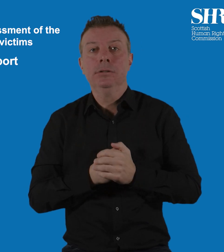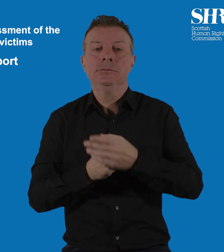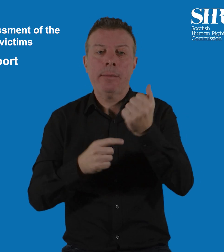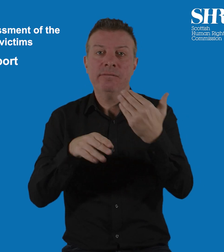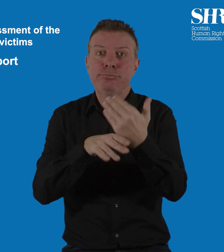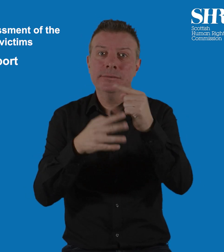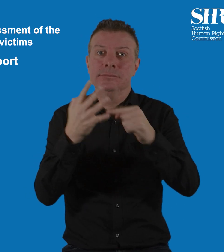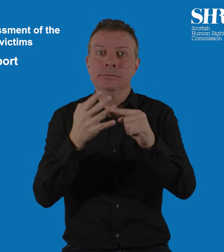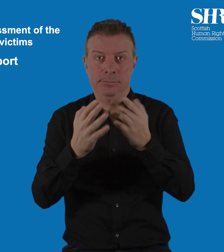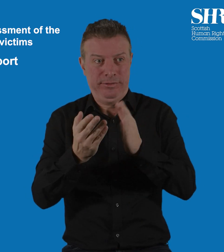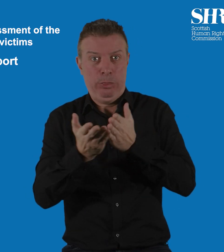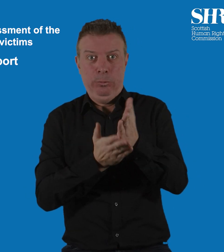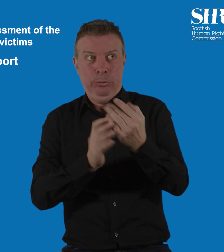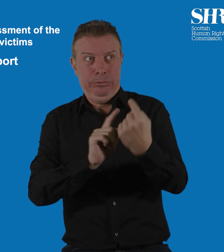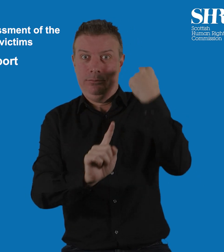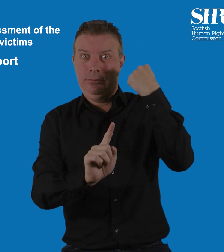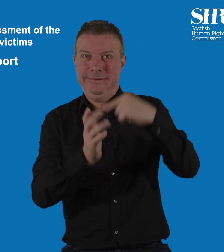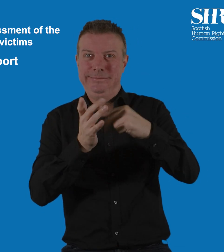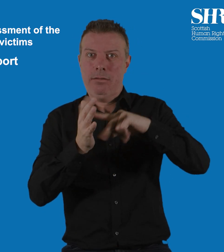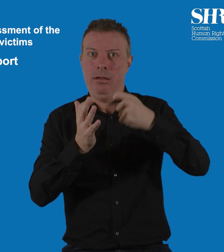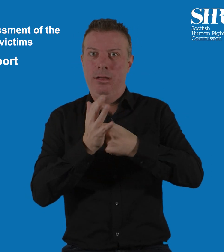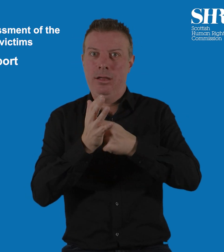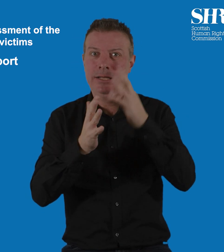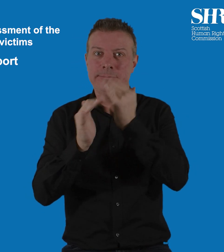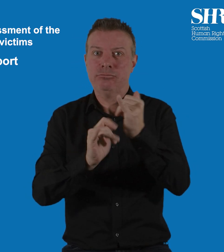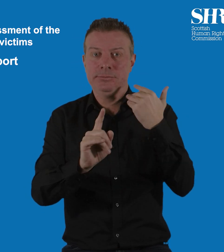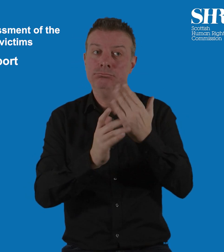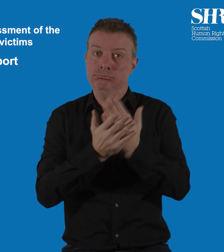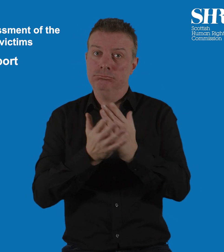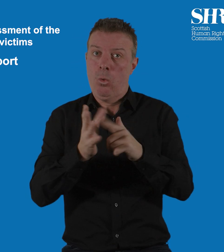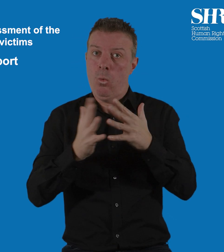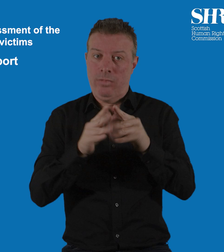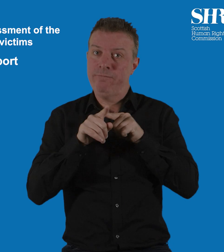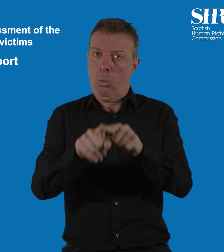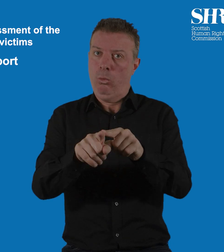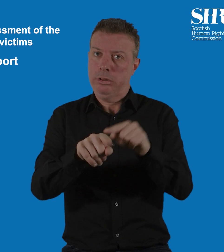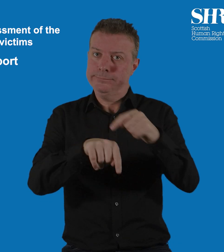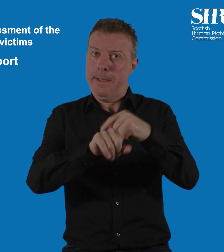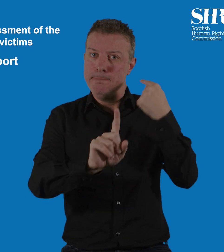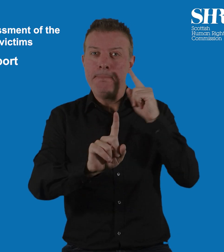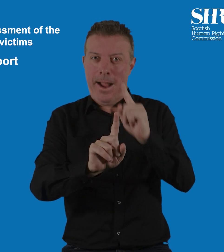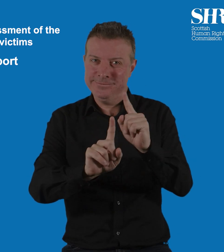Some of the practices carried out during the Tinker Experiment were lawful at the time,